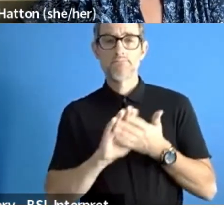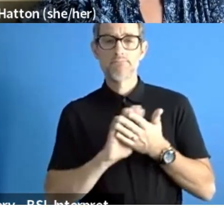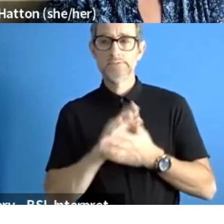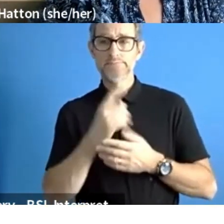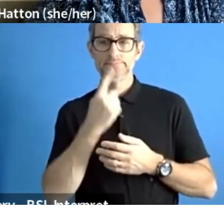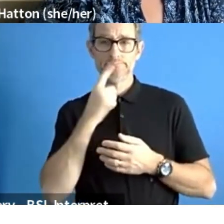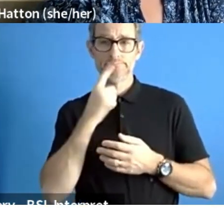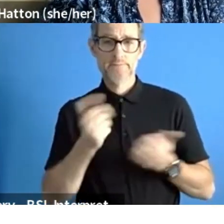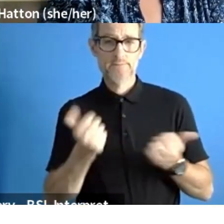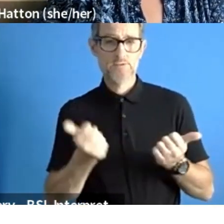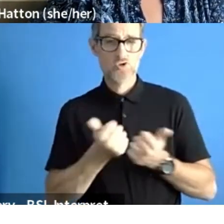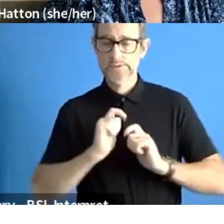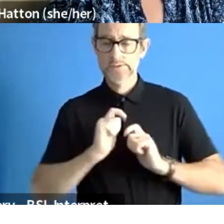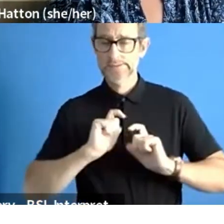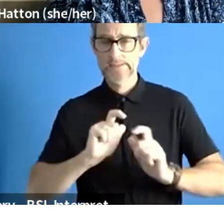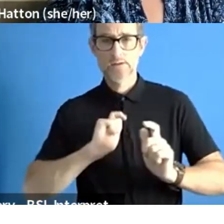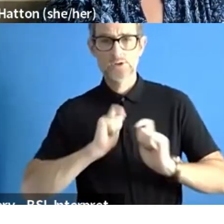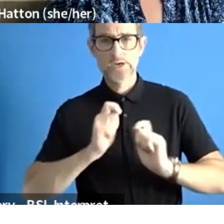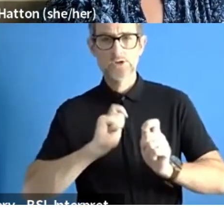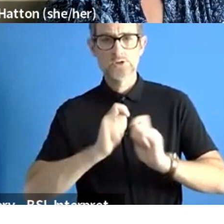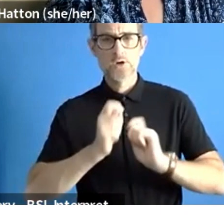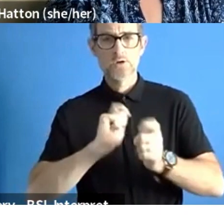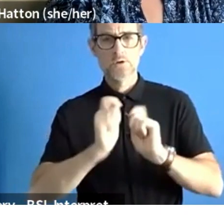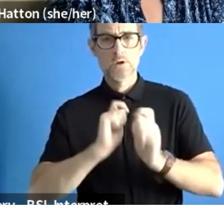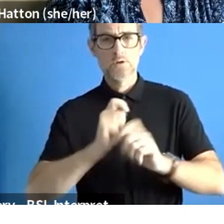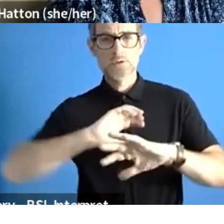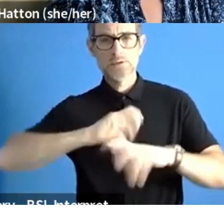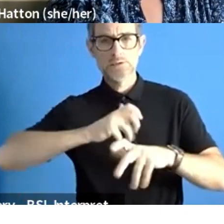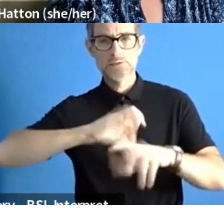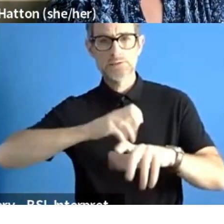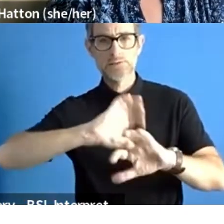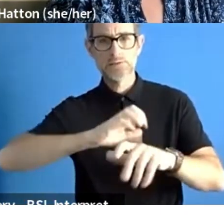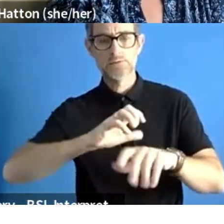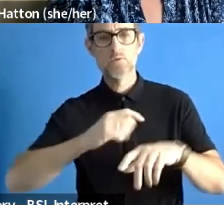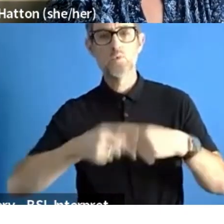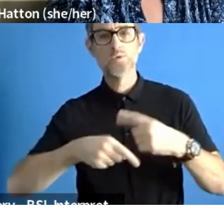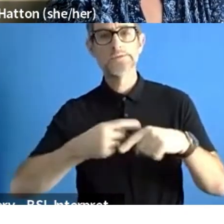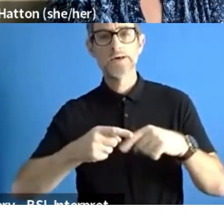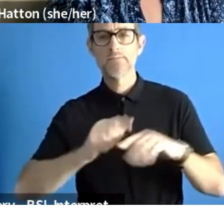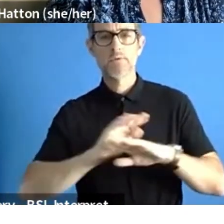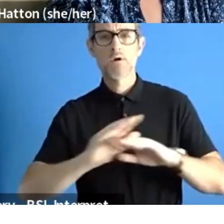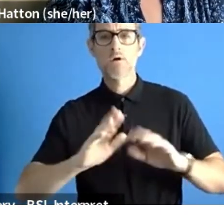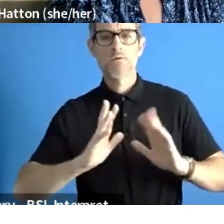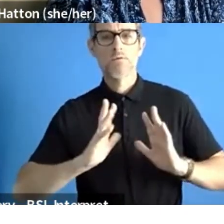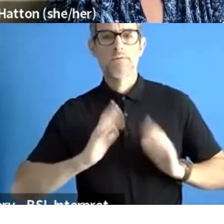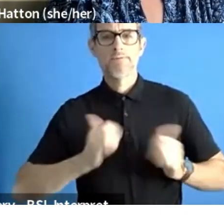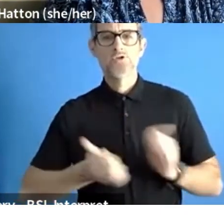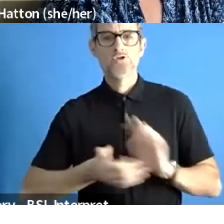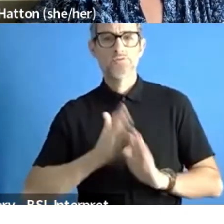It's constantly changing, it's not something that you can think we have it right, that's it, end of storey.